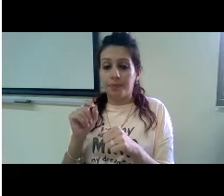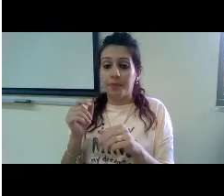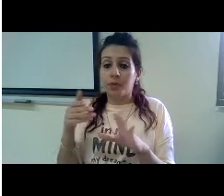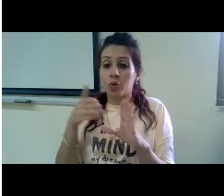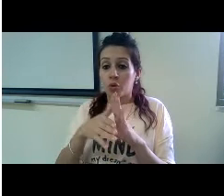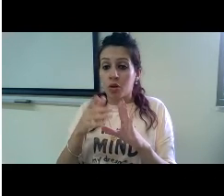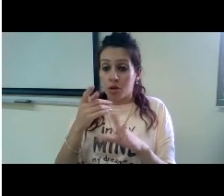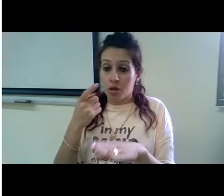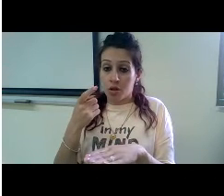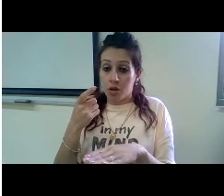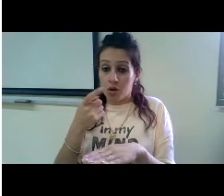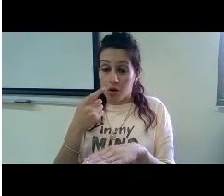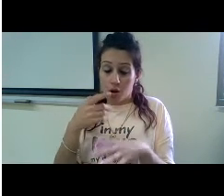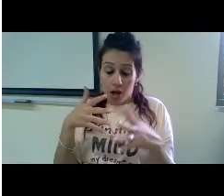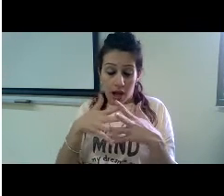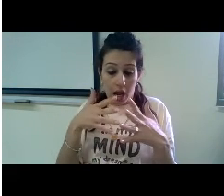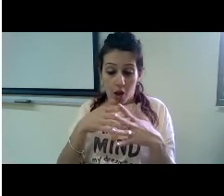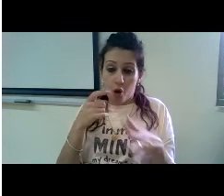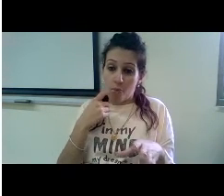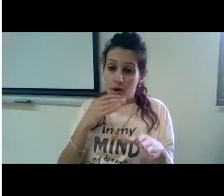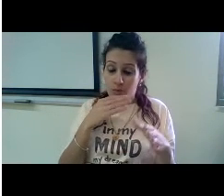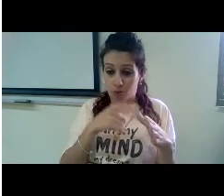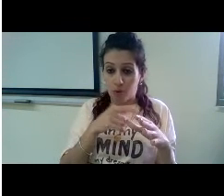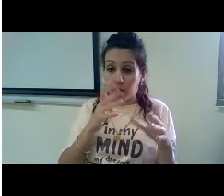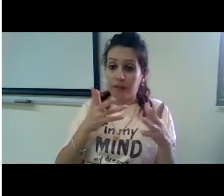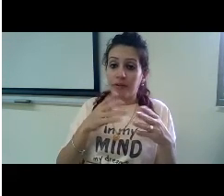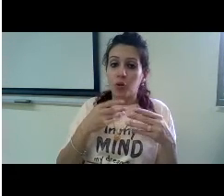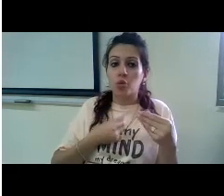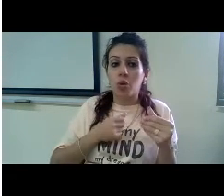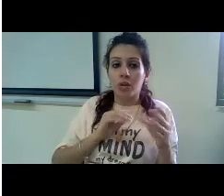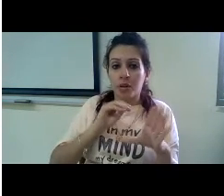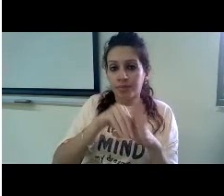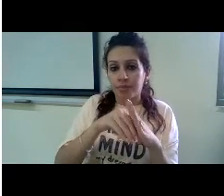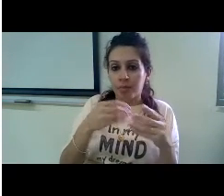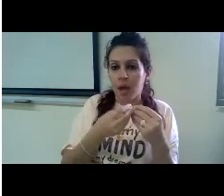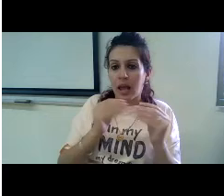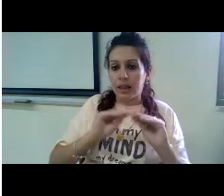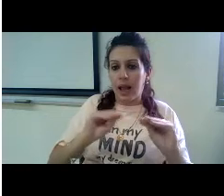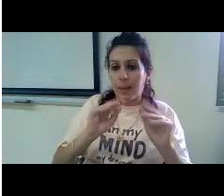So school needs to be tech initiative to engage them,